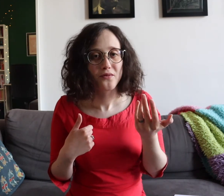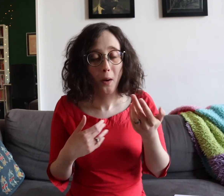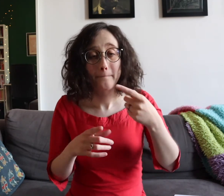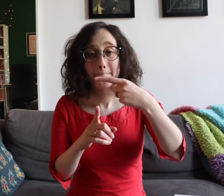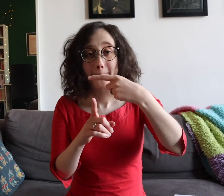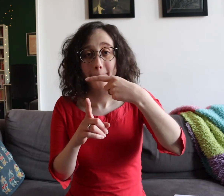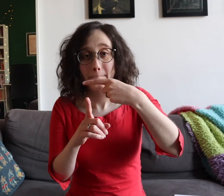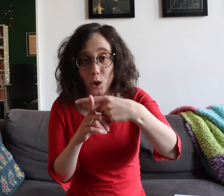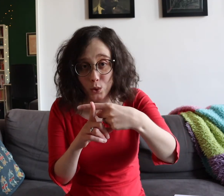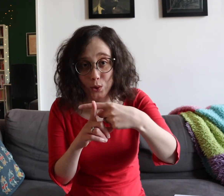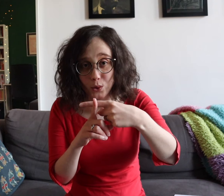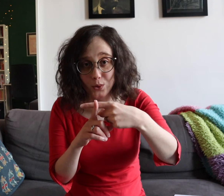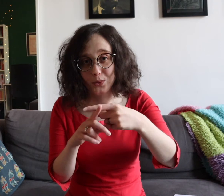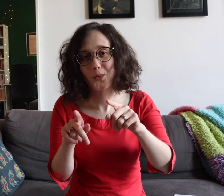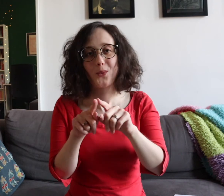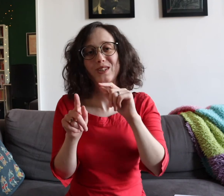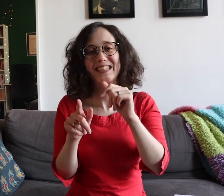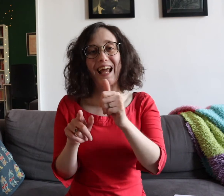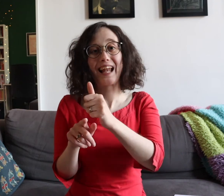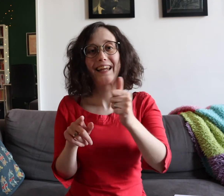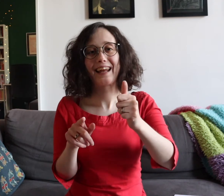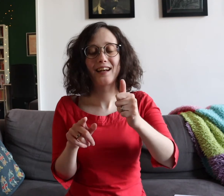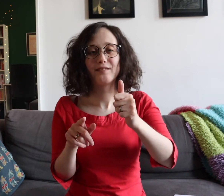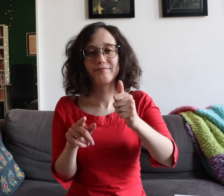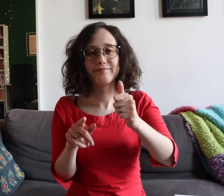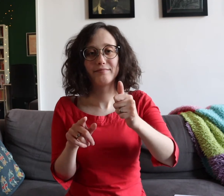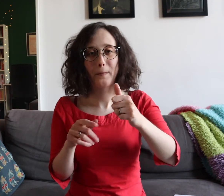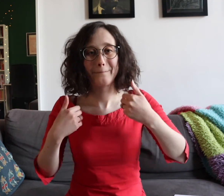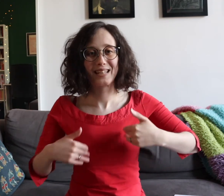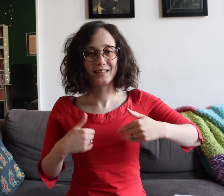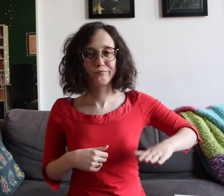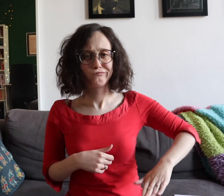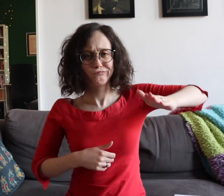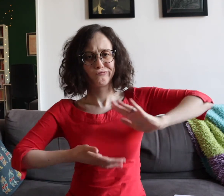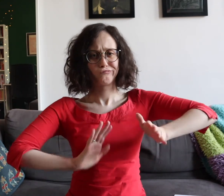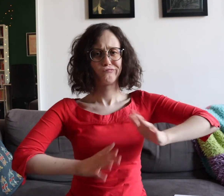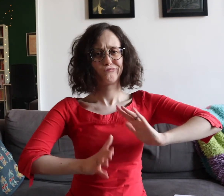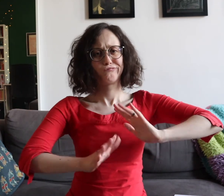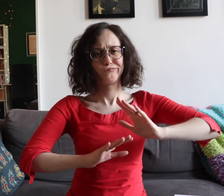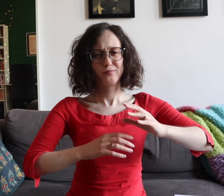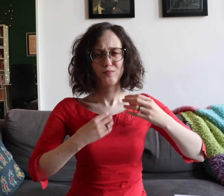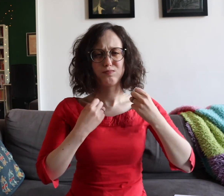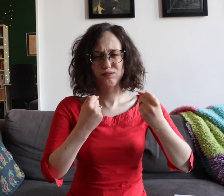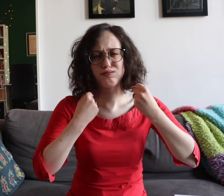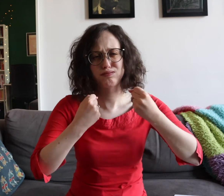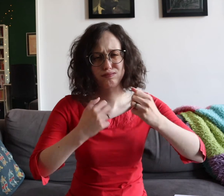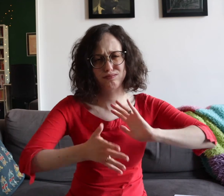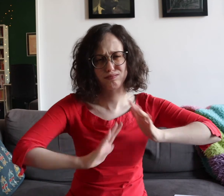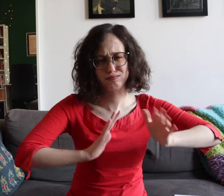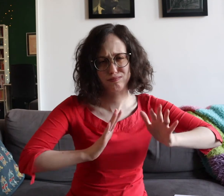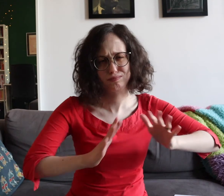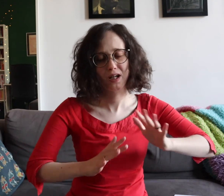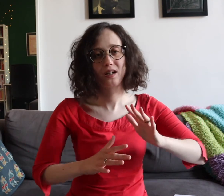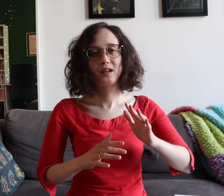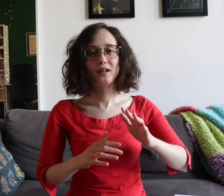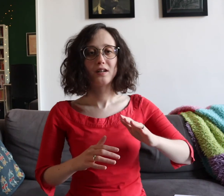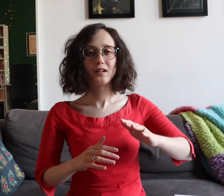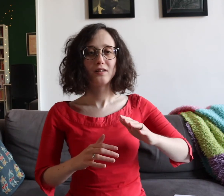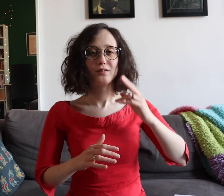and that not all deaf people grow up with sign language, and are proficient signers.